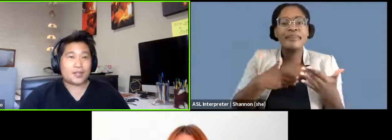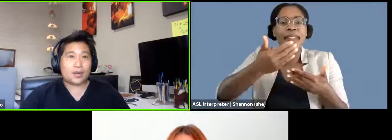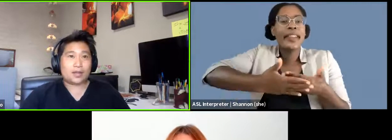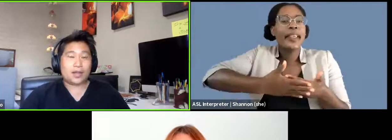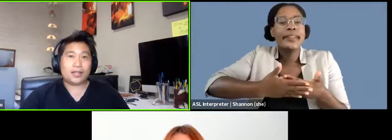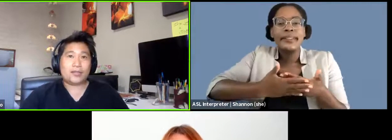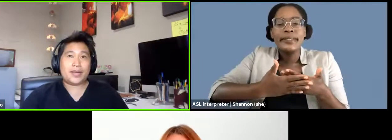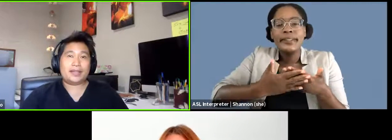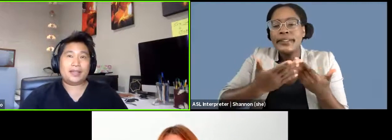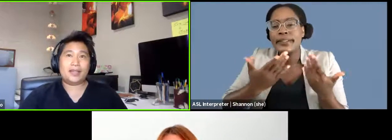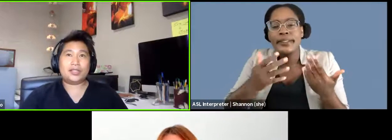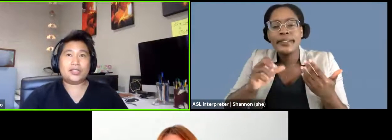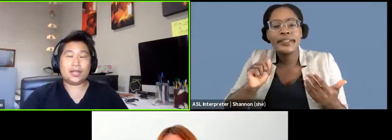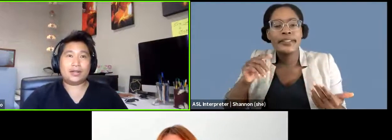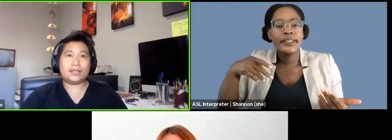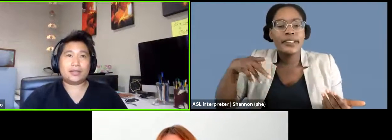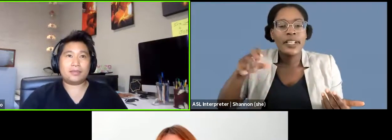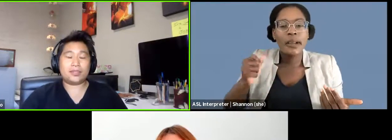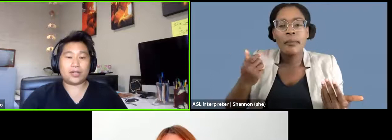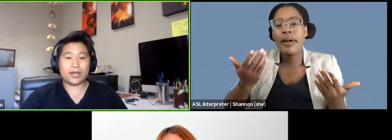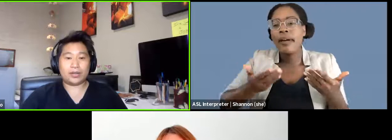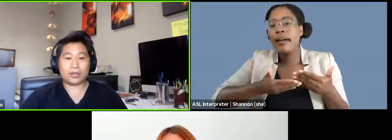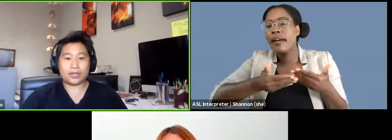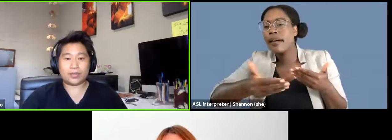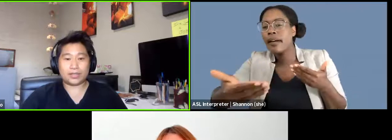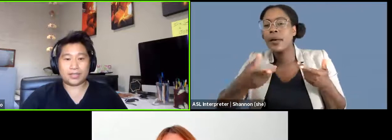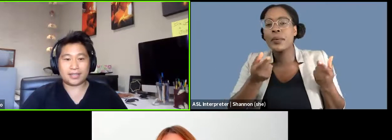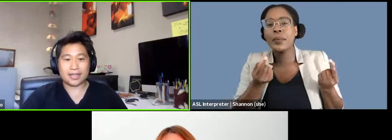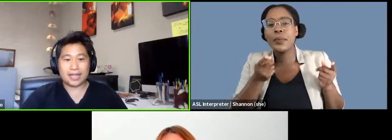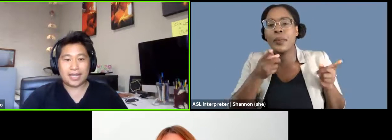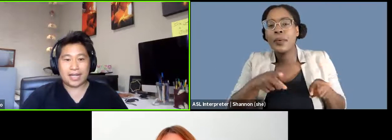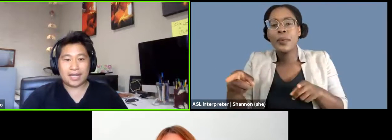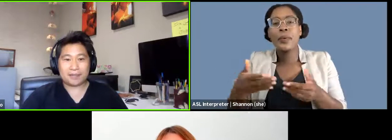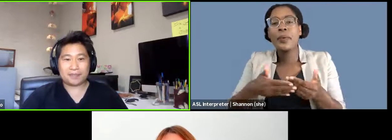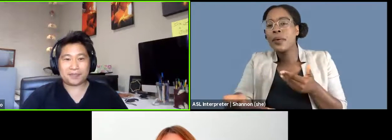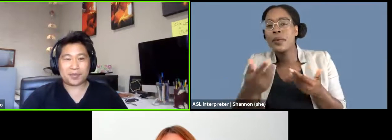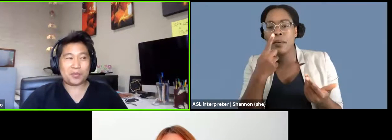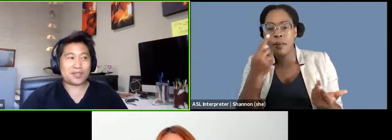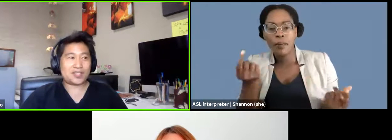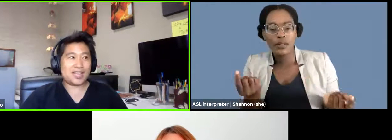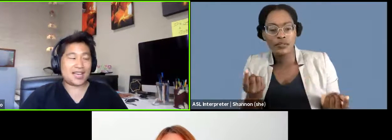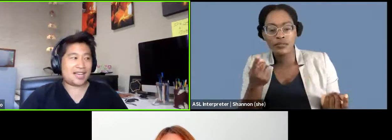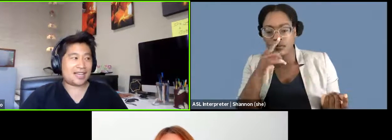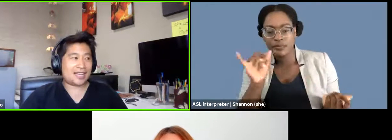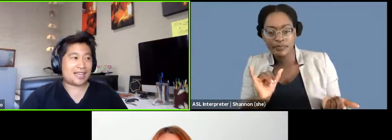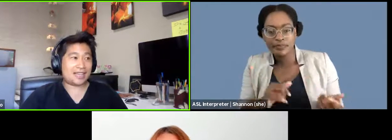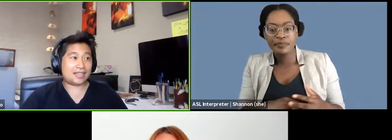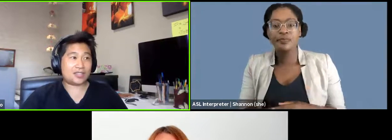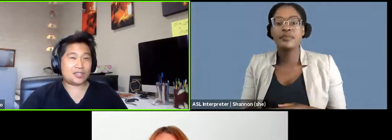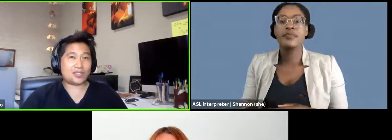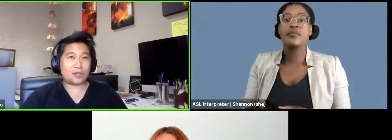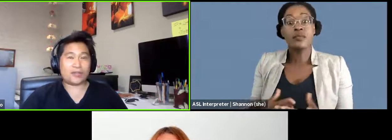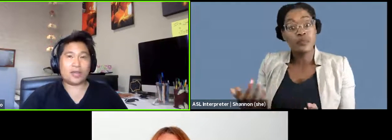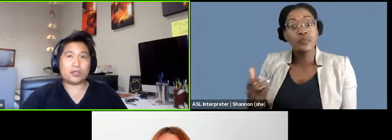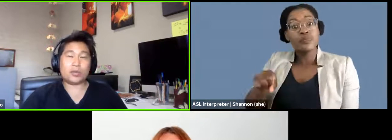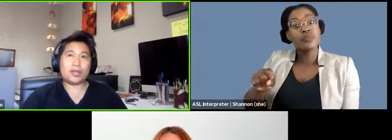TDo: A colleague of mine shared some training resources which I think are super valuable. We